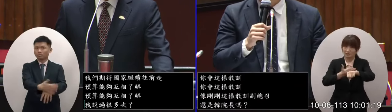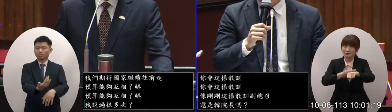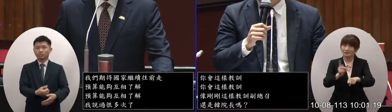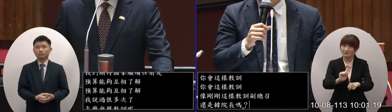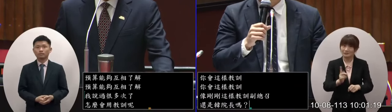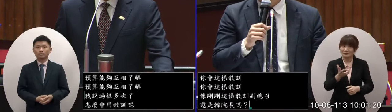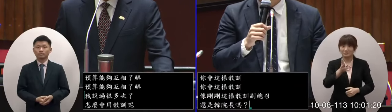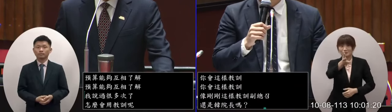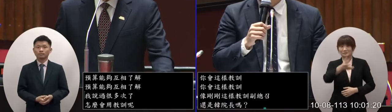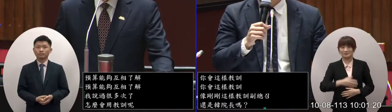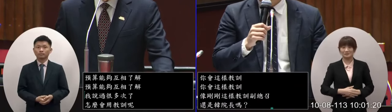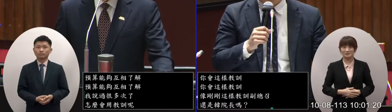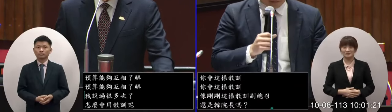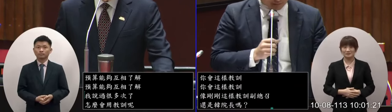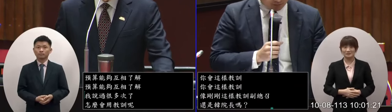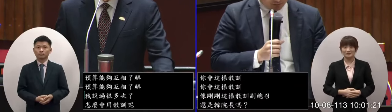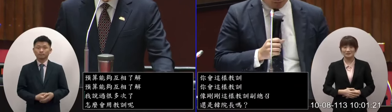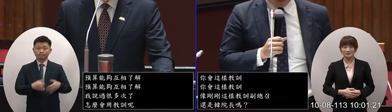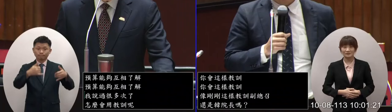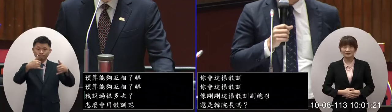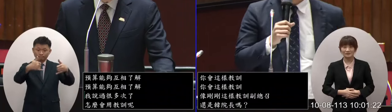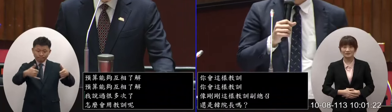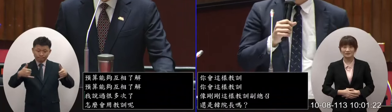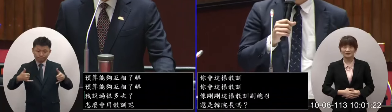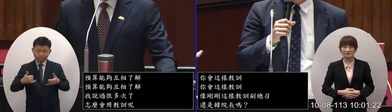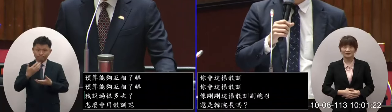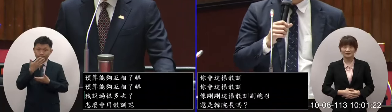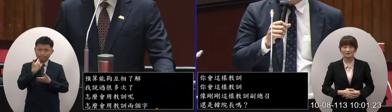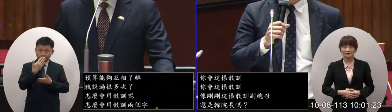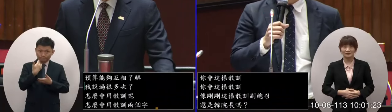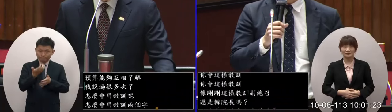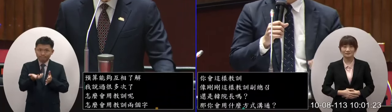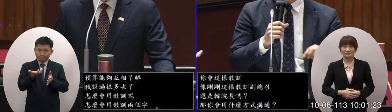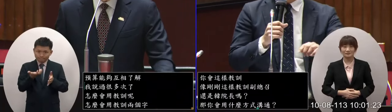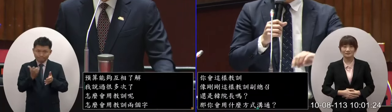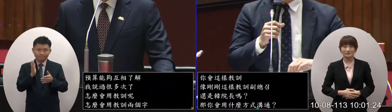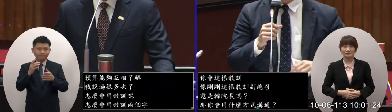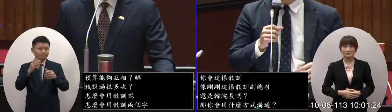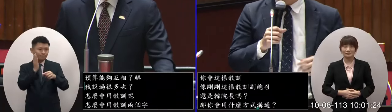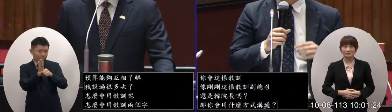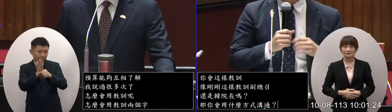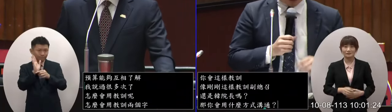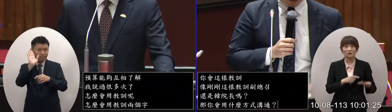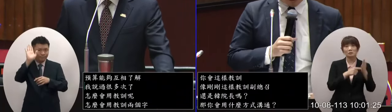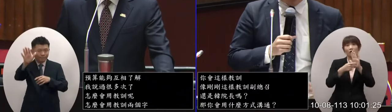him? We can express your position before, after, and in the middle of the meal because